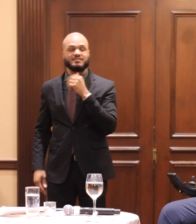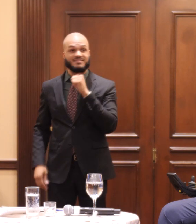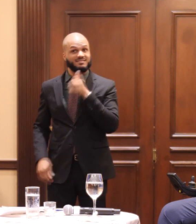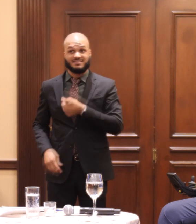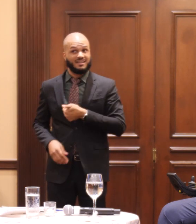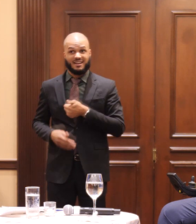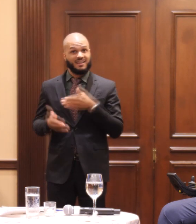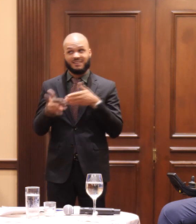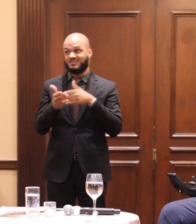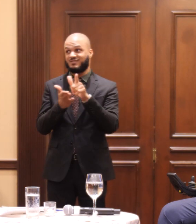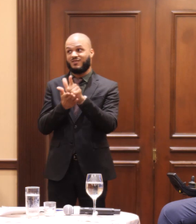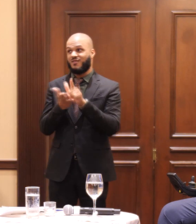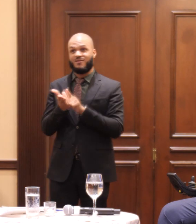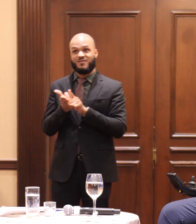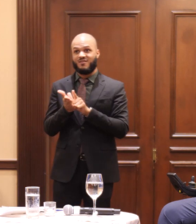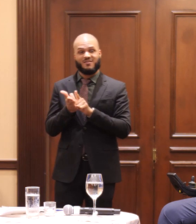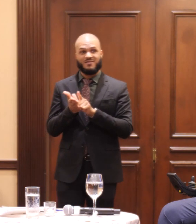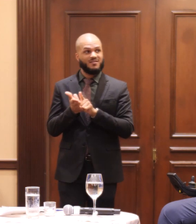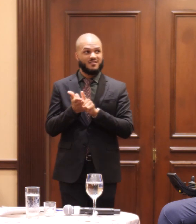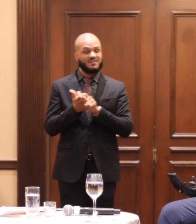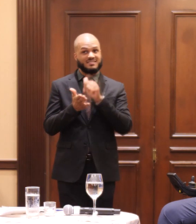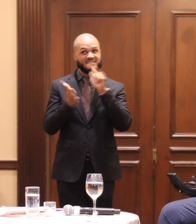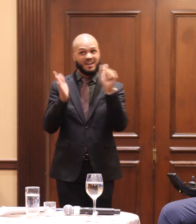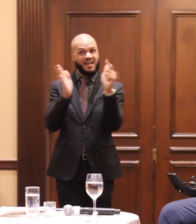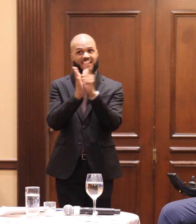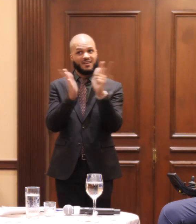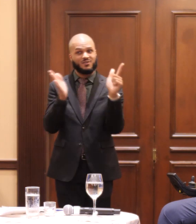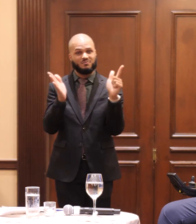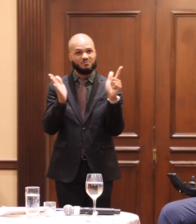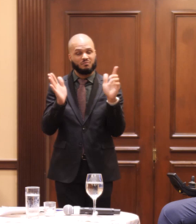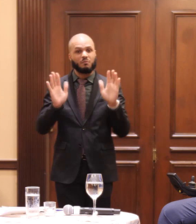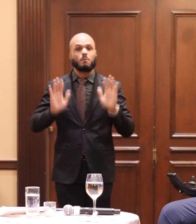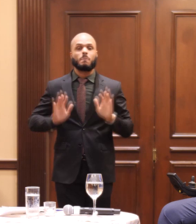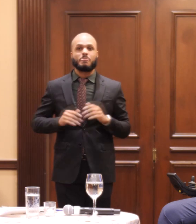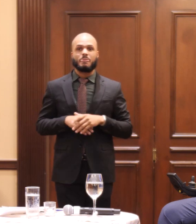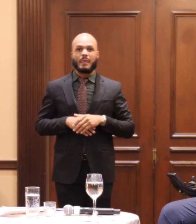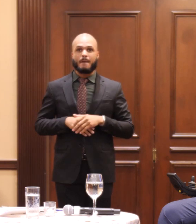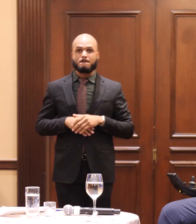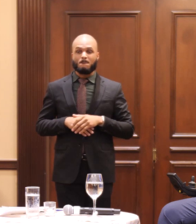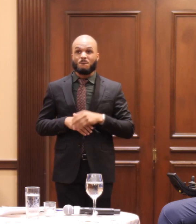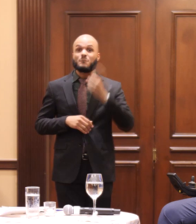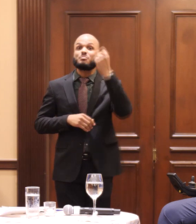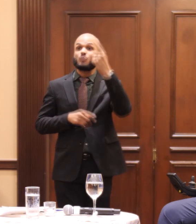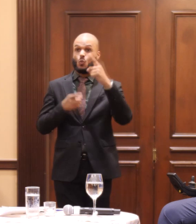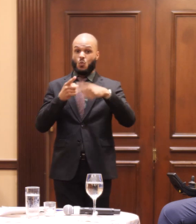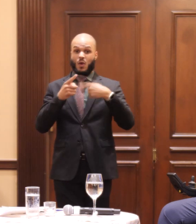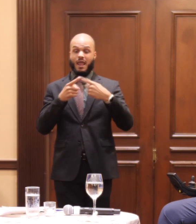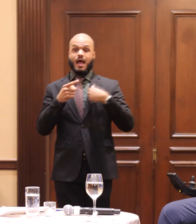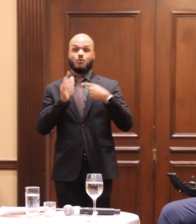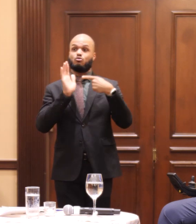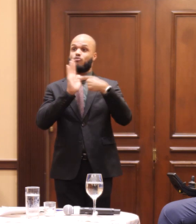found that out in even more detail when I was representing clients and I I'd have to say to